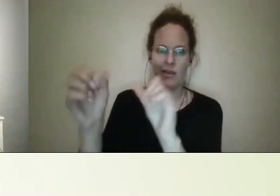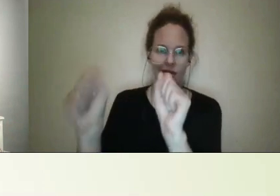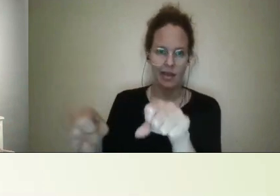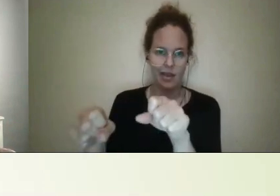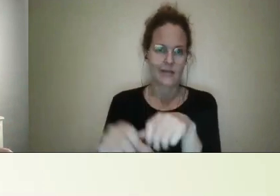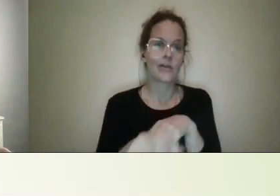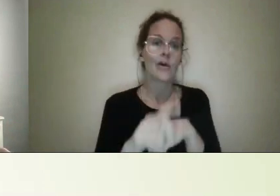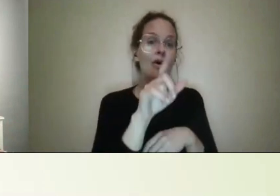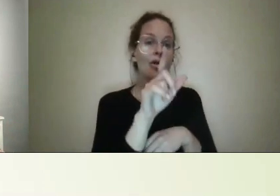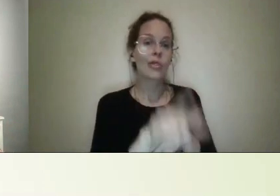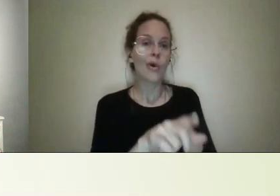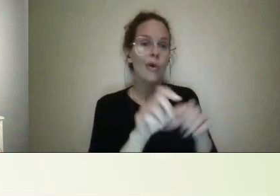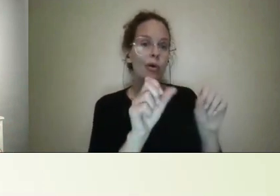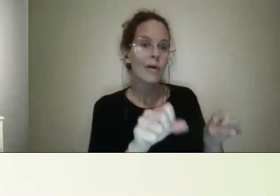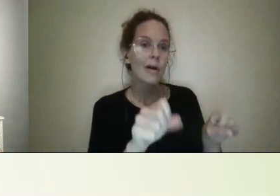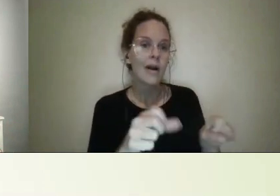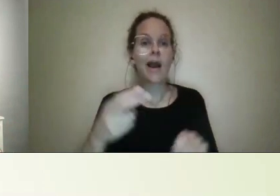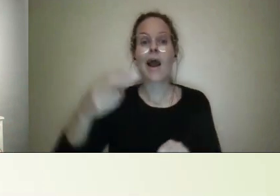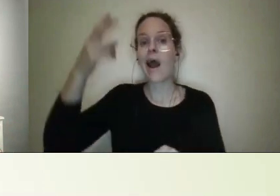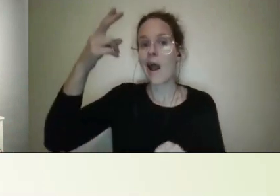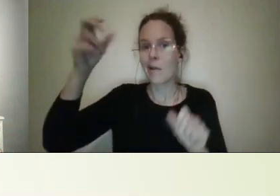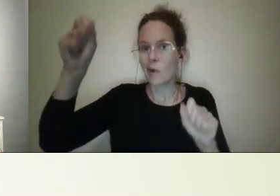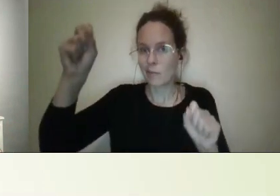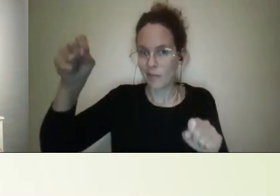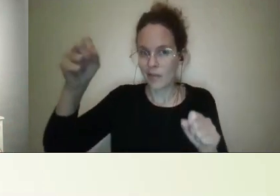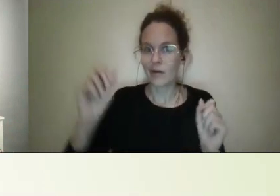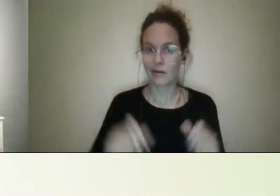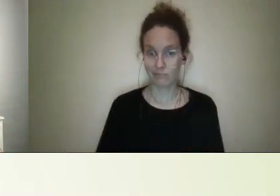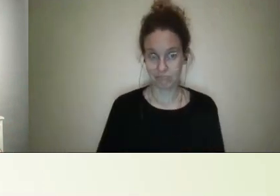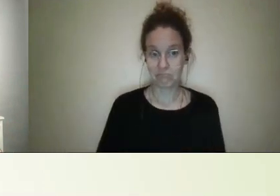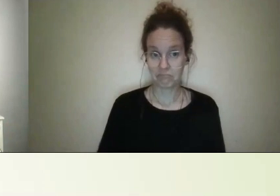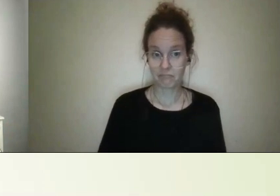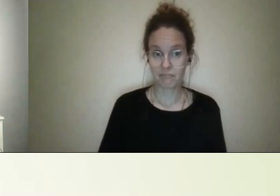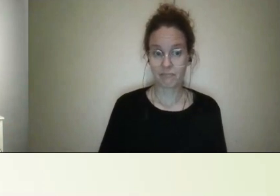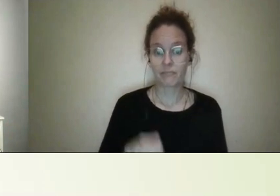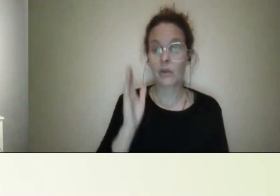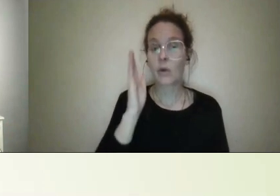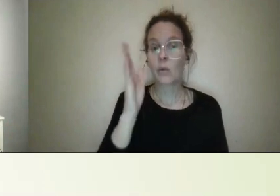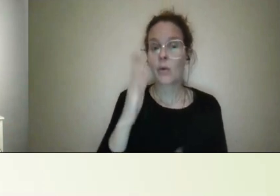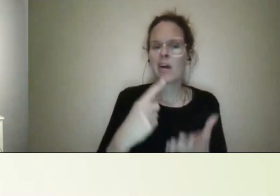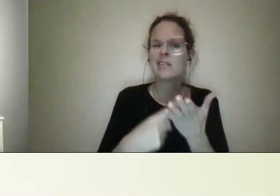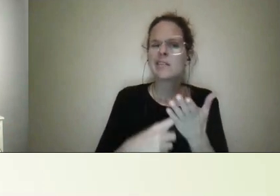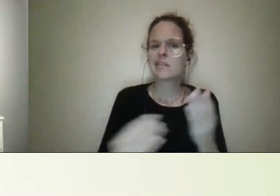then you get a high probability. We're going to talk more about that later.